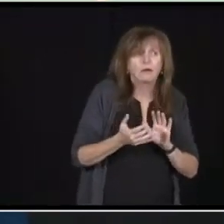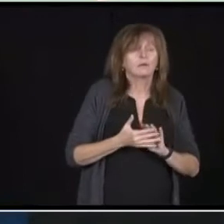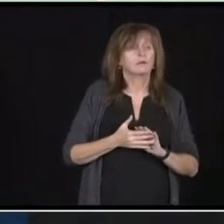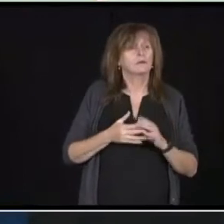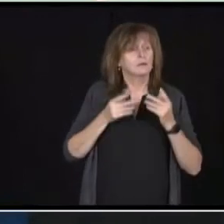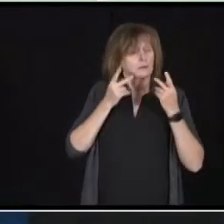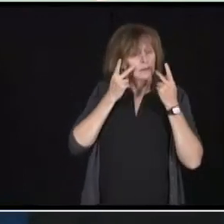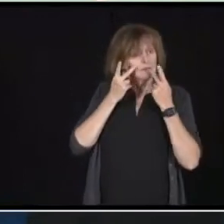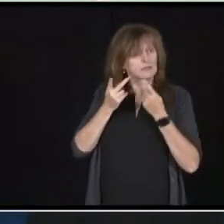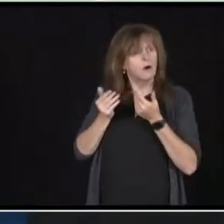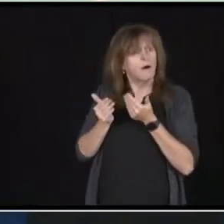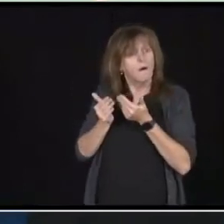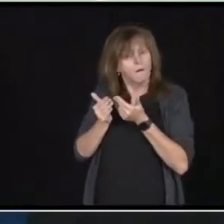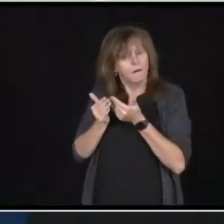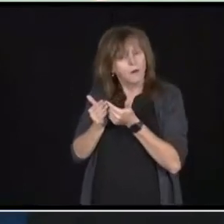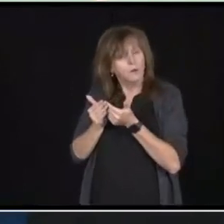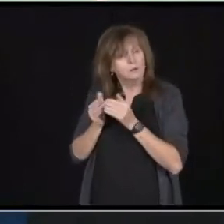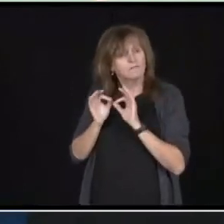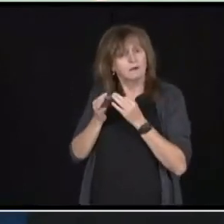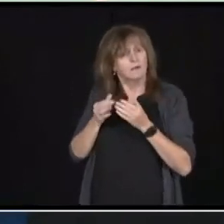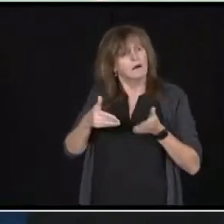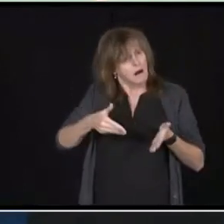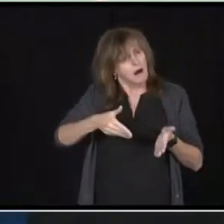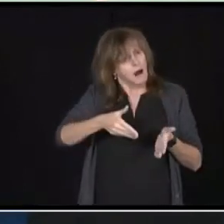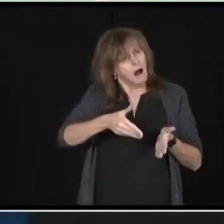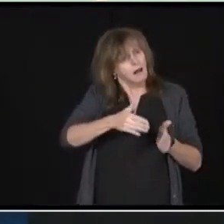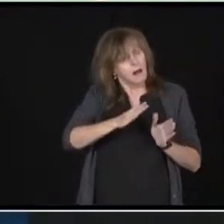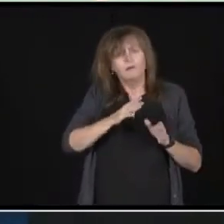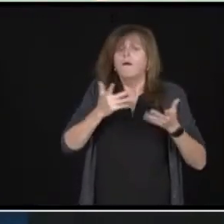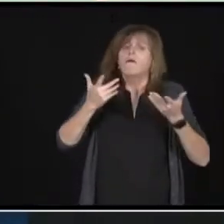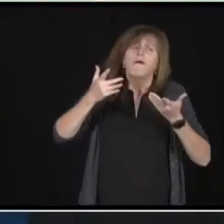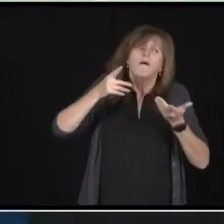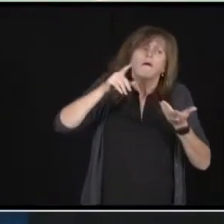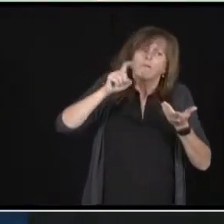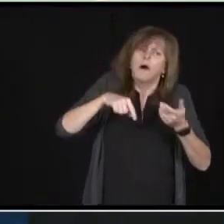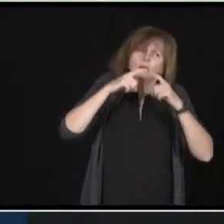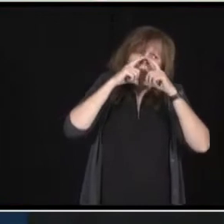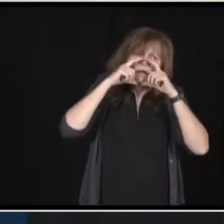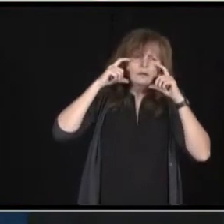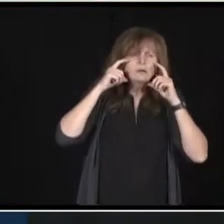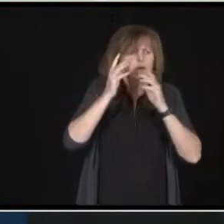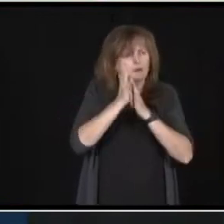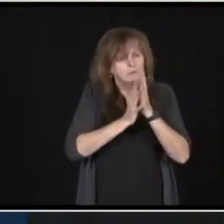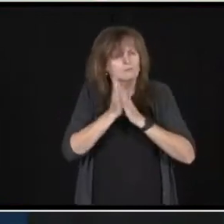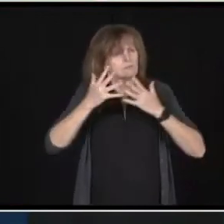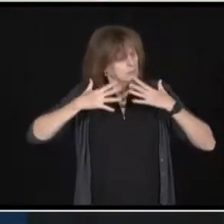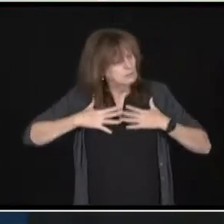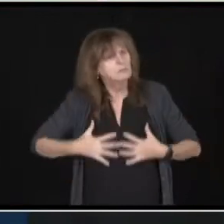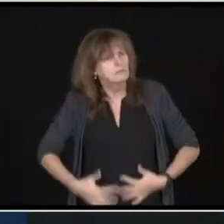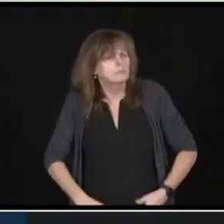the visitors, the close visitors are allowed to come in. Obviously wearing appropriate masking and so on.